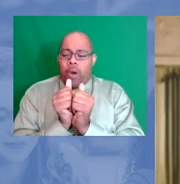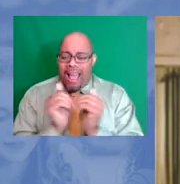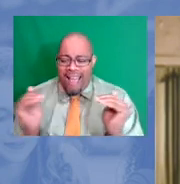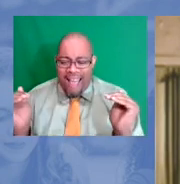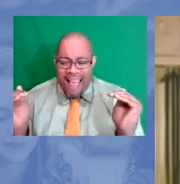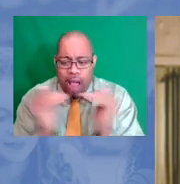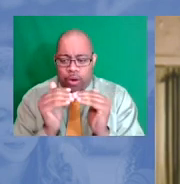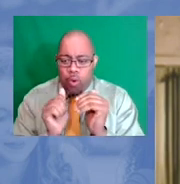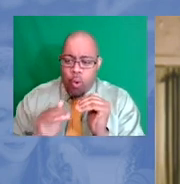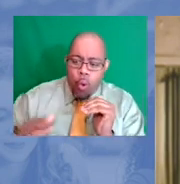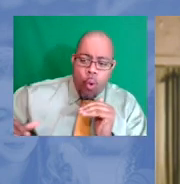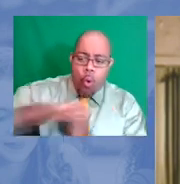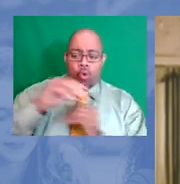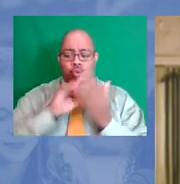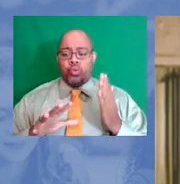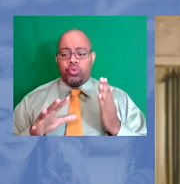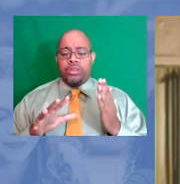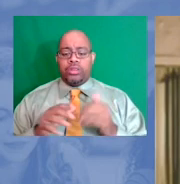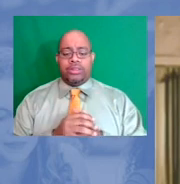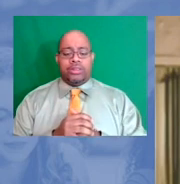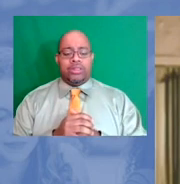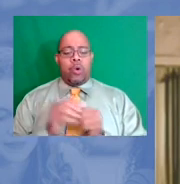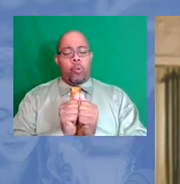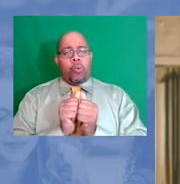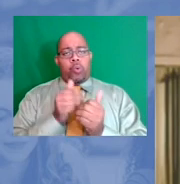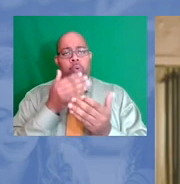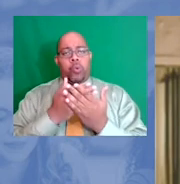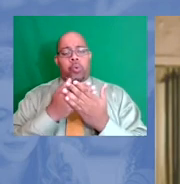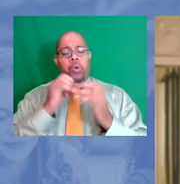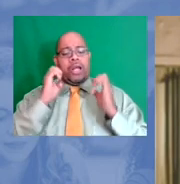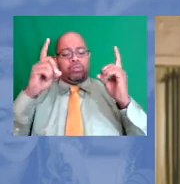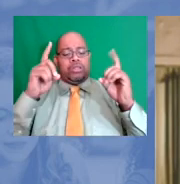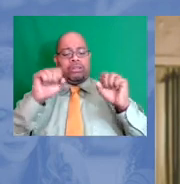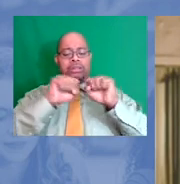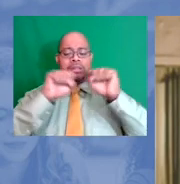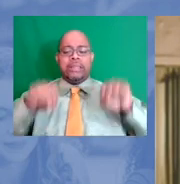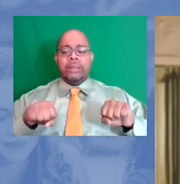WITH A JUST EDUCATIONAL SYSTEM. SO THANK YOU FOR JOINING US TODAY.